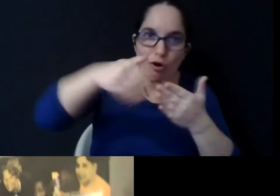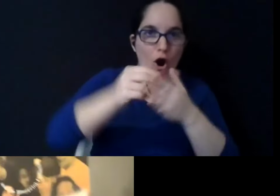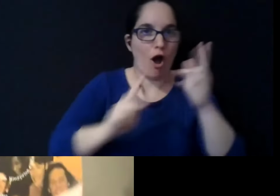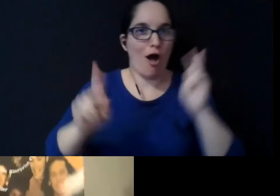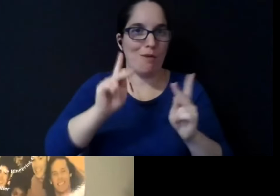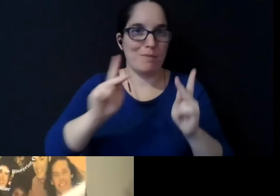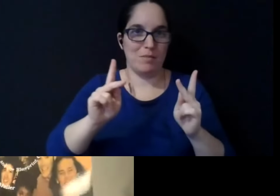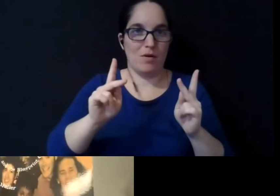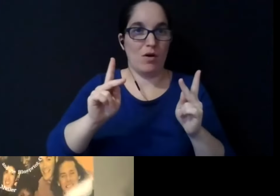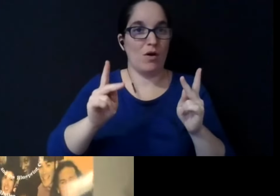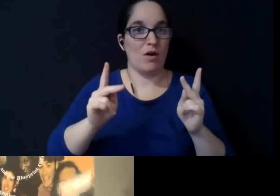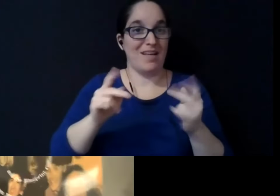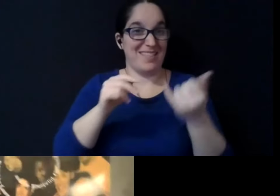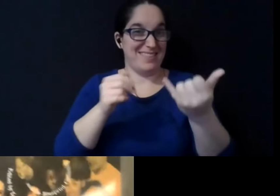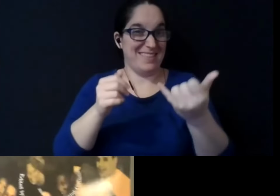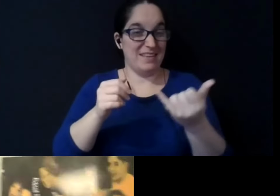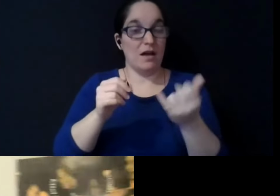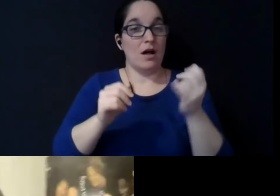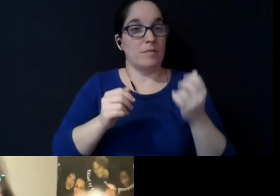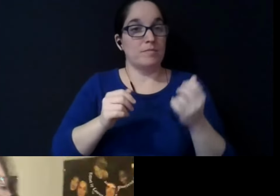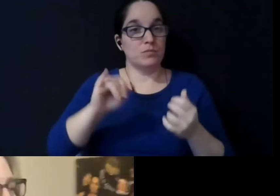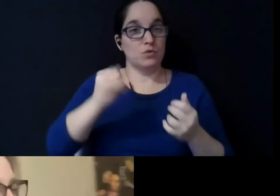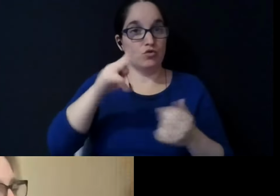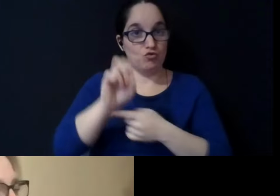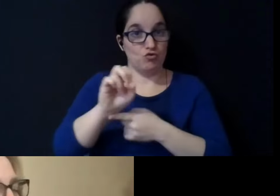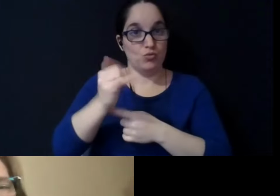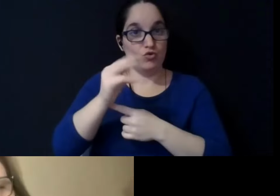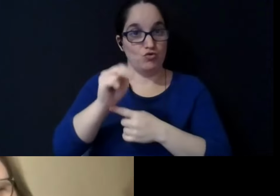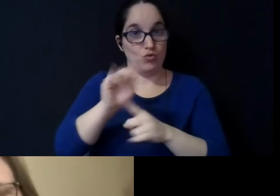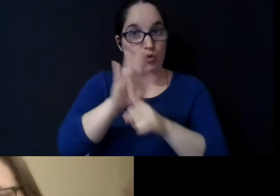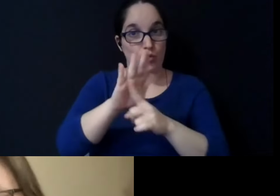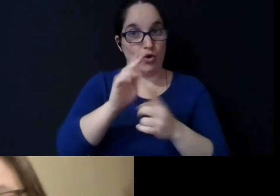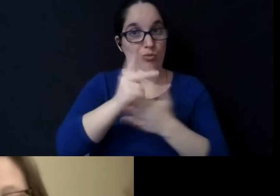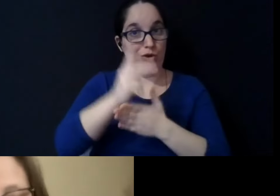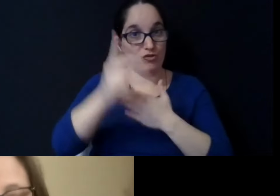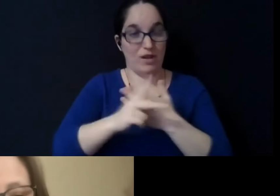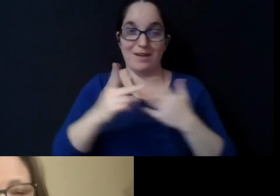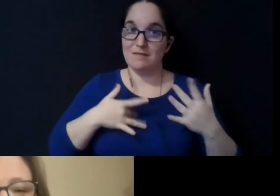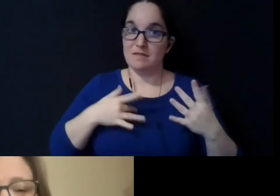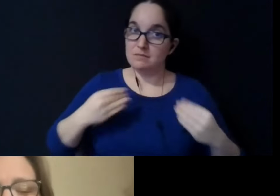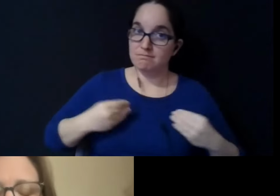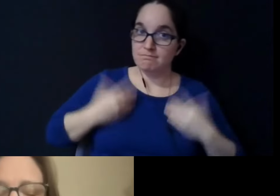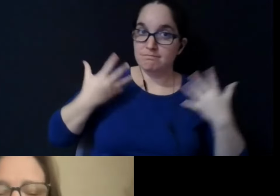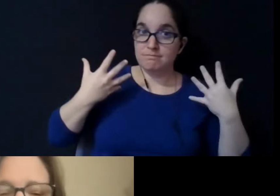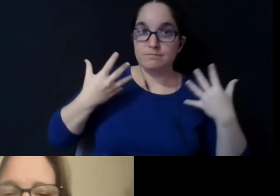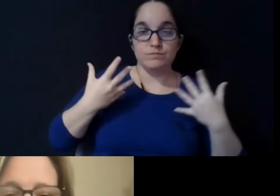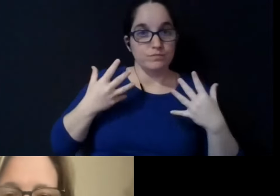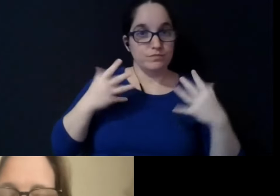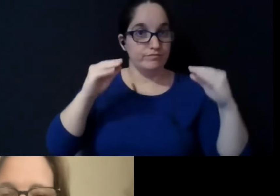by this project by June Jordan. She was a poet and professor at CUNY before going out to California